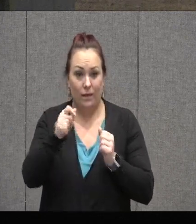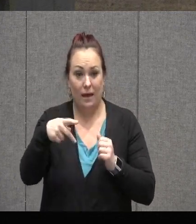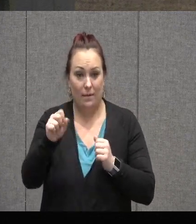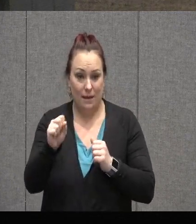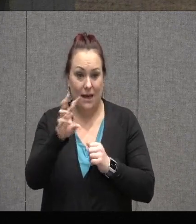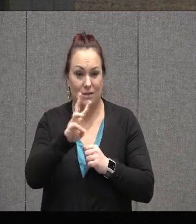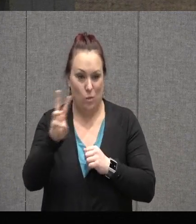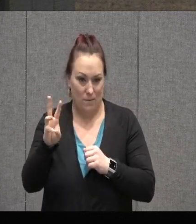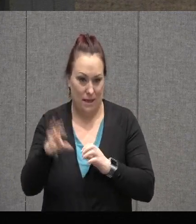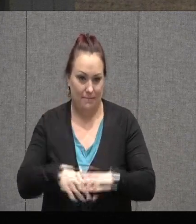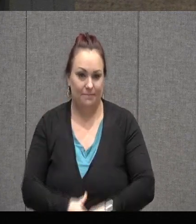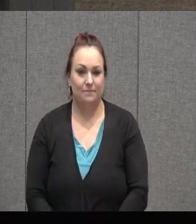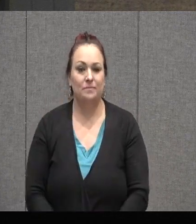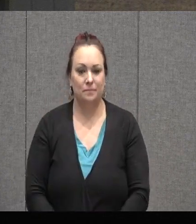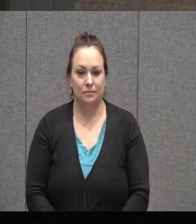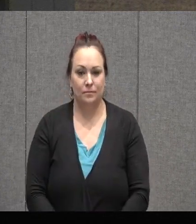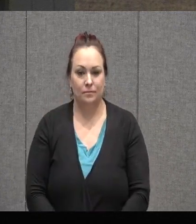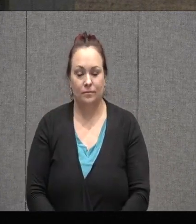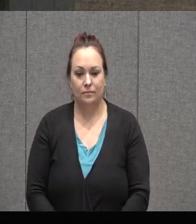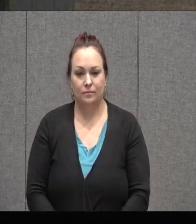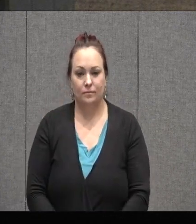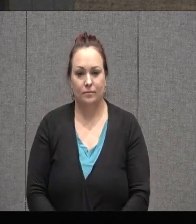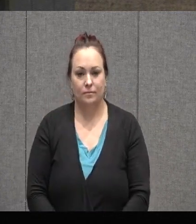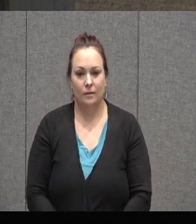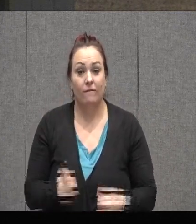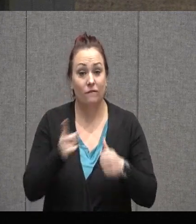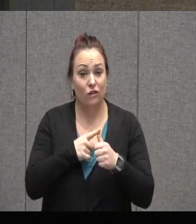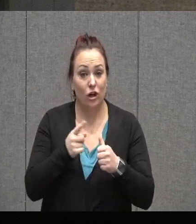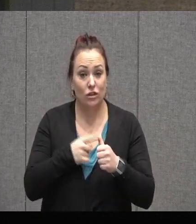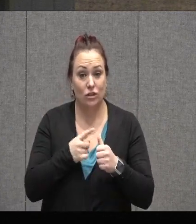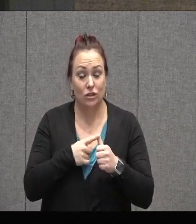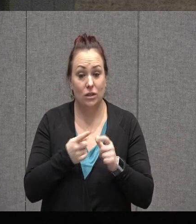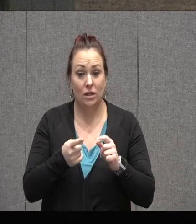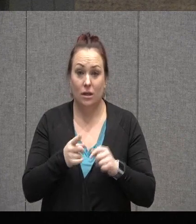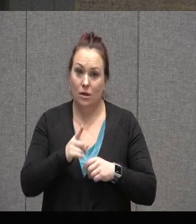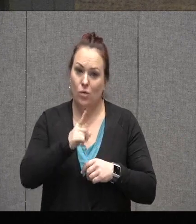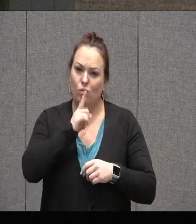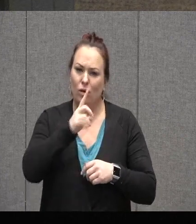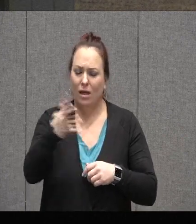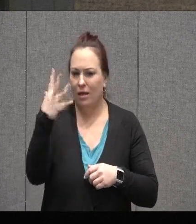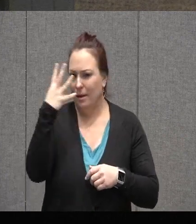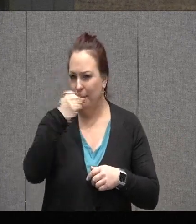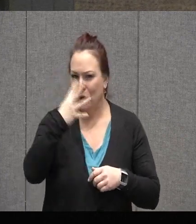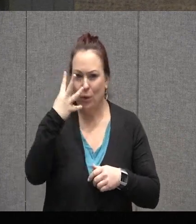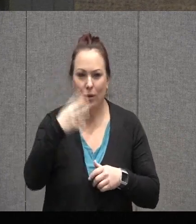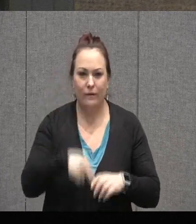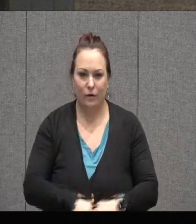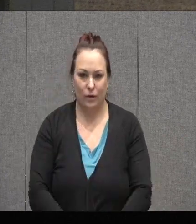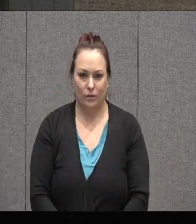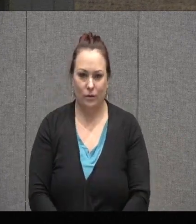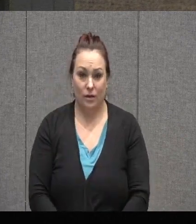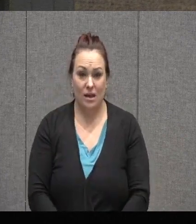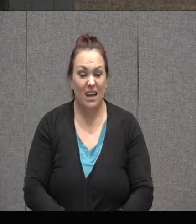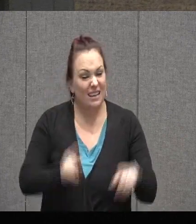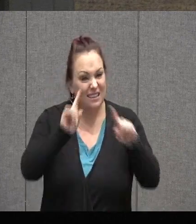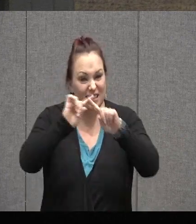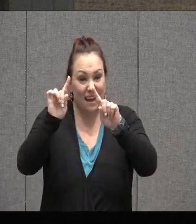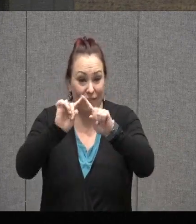All right. So, our first one that we're gonna look at is really beautiful. Look at all the colors in this one.